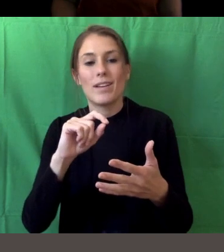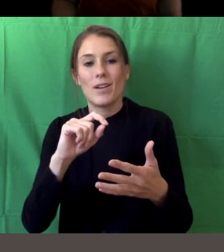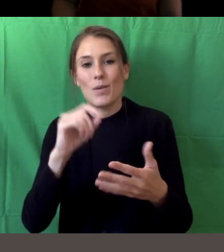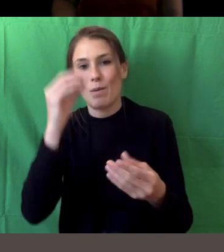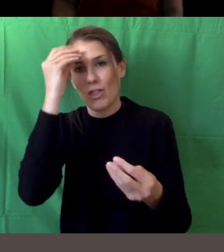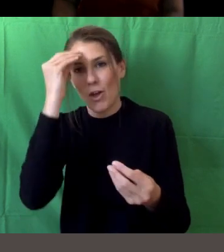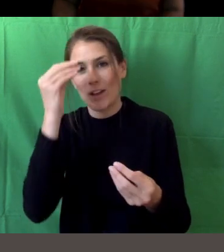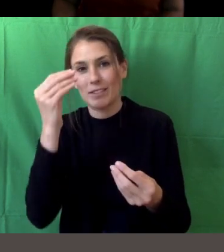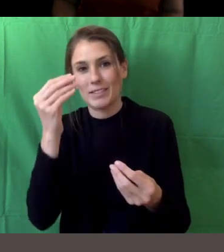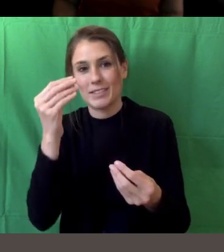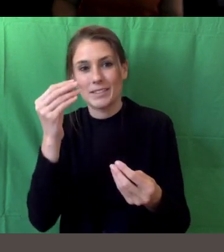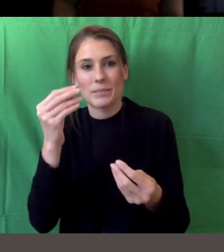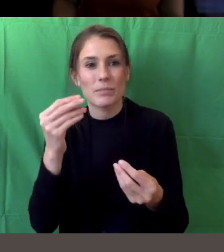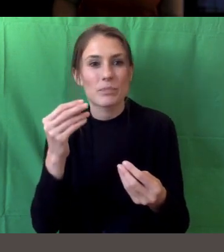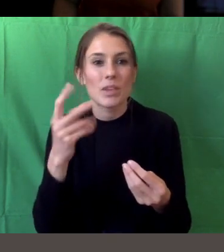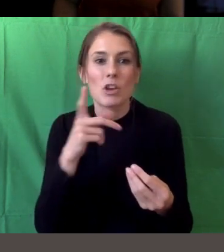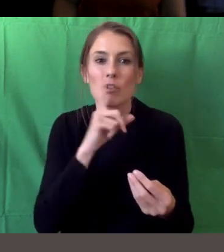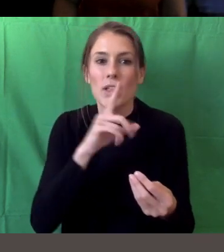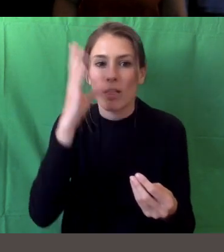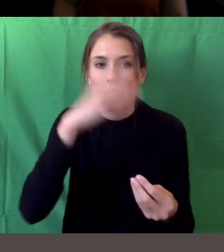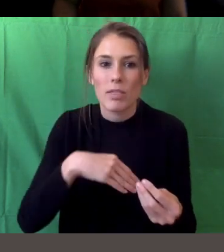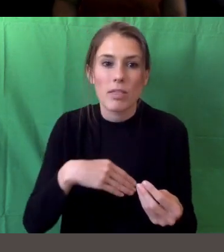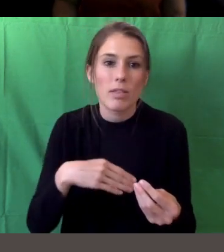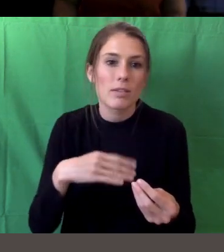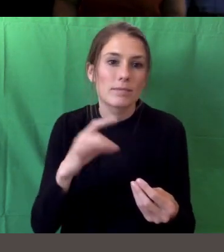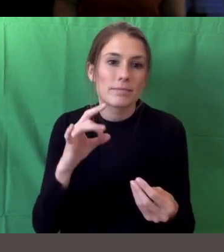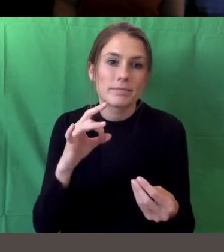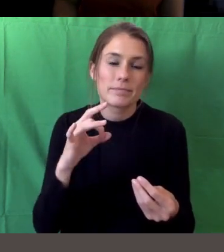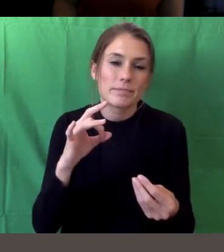And so I leave you with these thoughts, which is an overlooked casualty of the pandemic